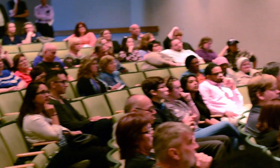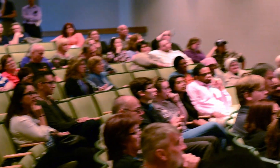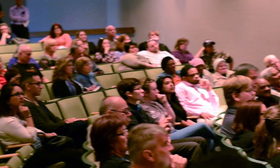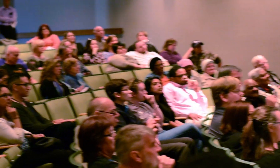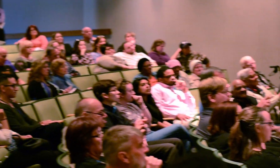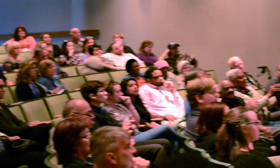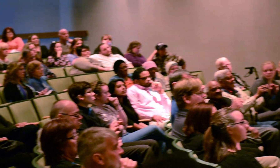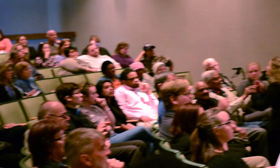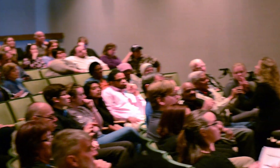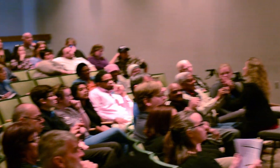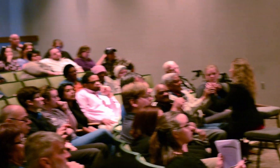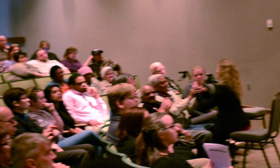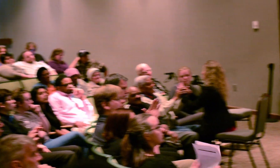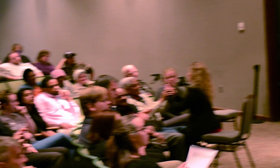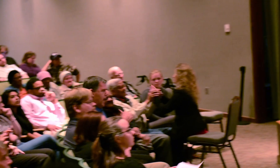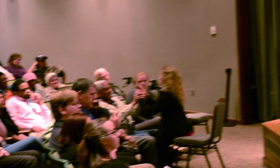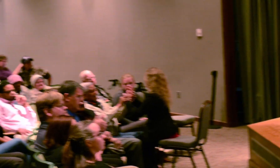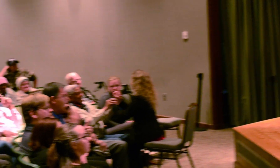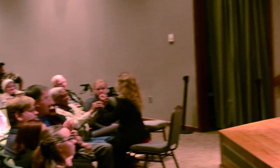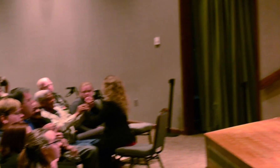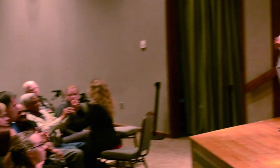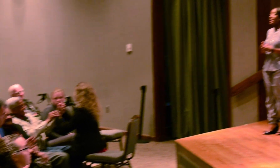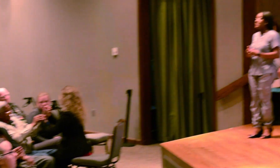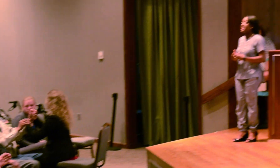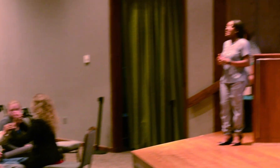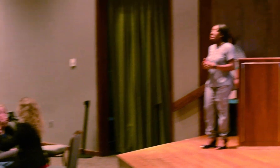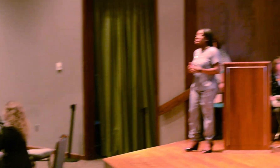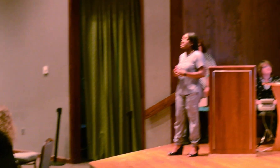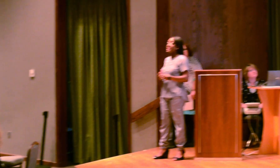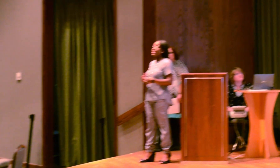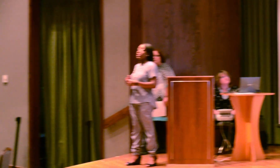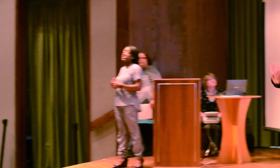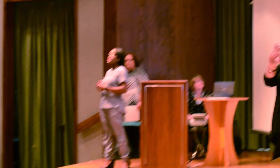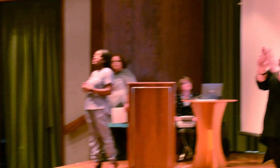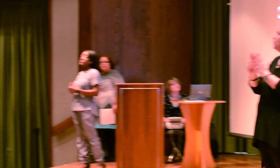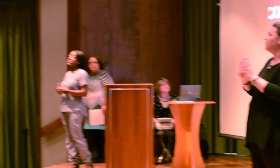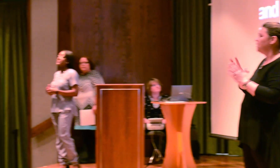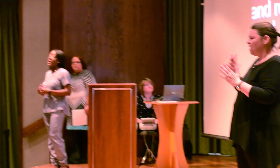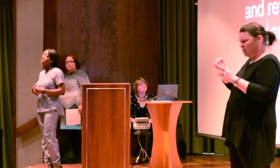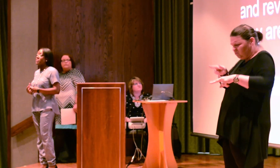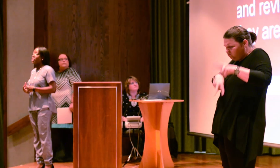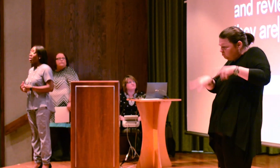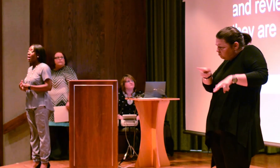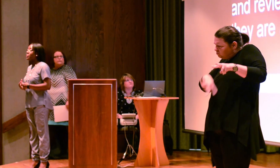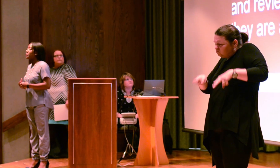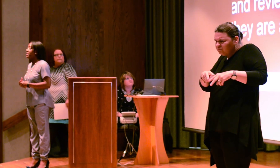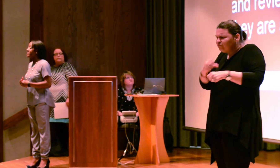[A presenter, a black female presenting person wearing pants and a tunic, is speaking and a certified deaf interpreter, a white female presenting person in all black is signing]